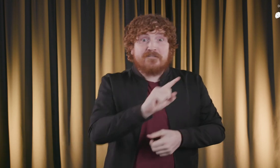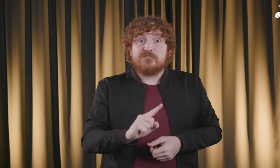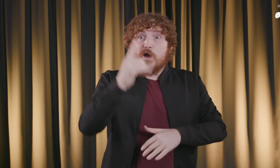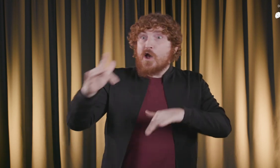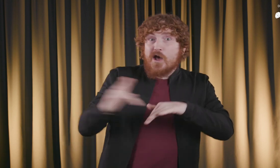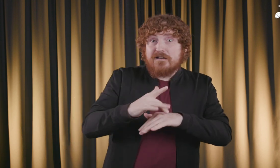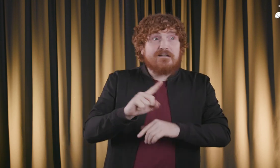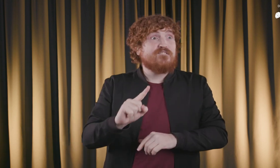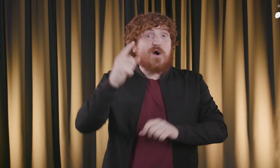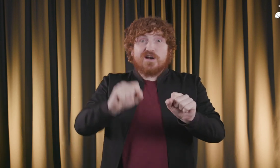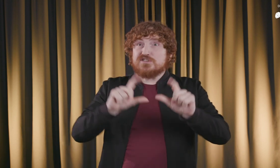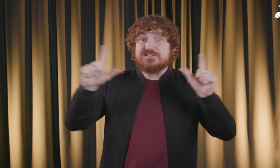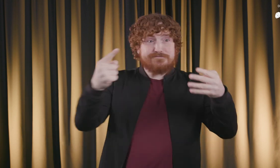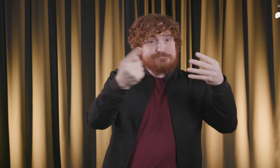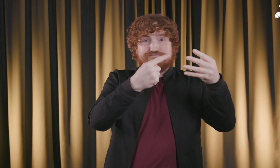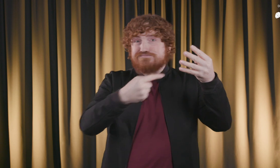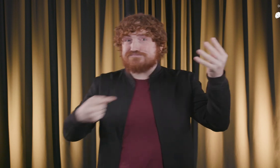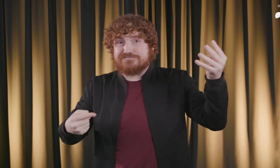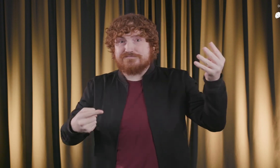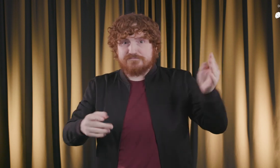including their first performances, film screenings, and much more!